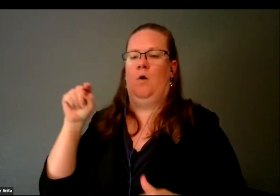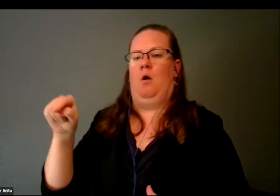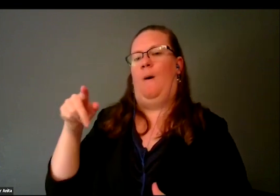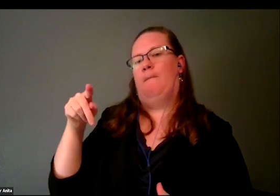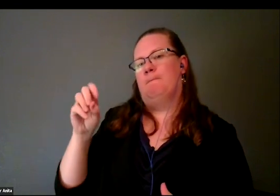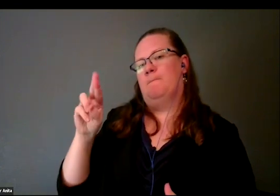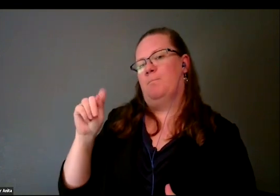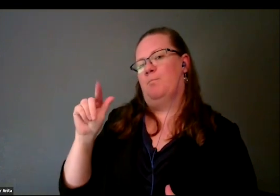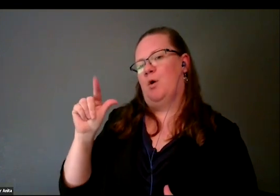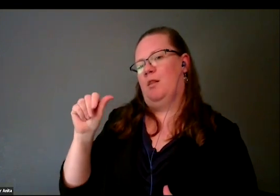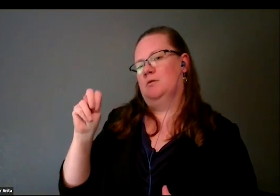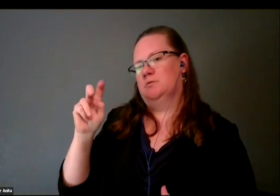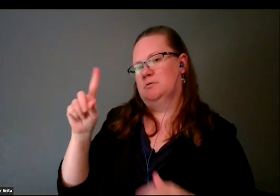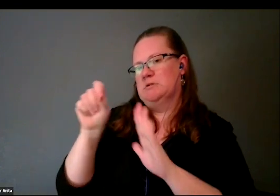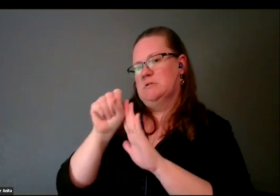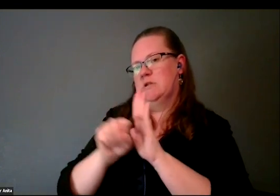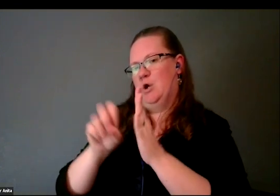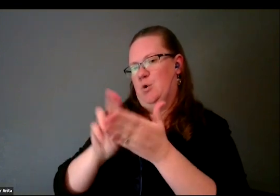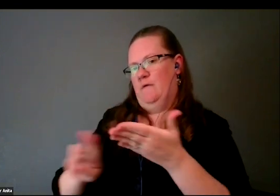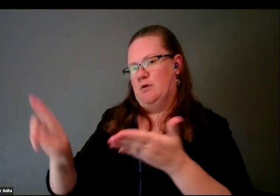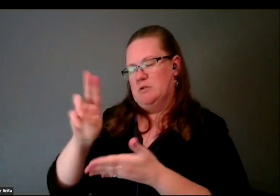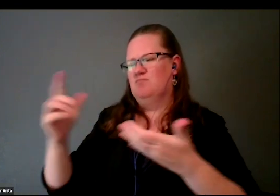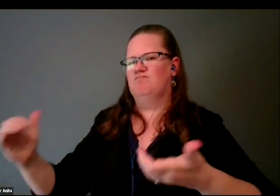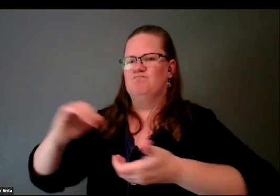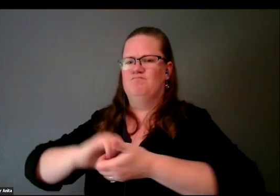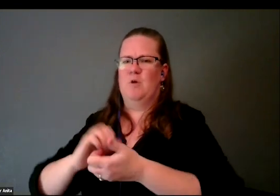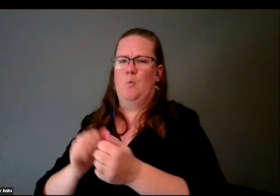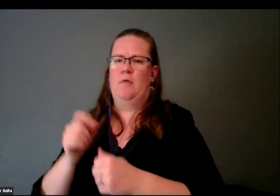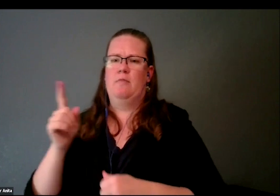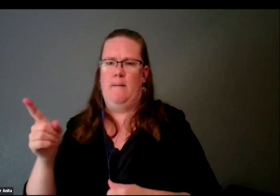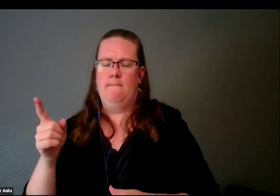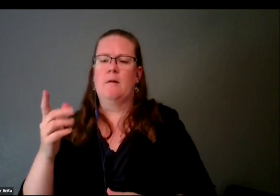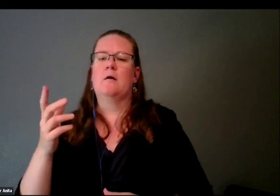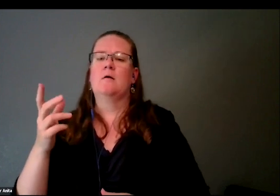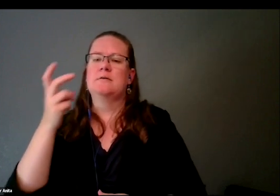It was a collaboration between Portland State University's Visually Impaired Learner Program, which trains teachers